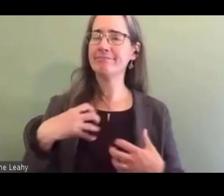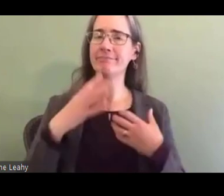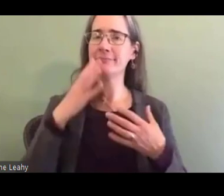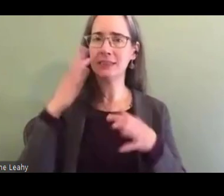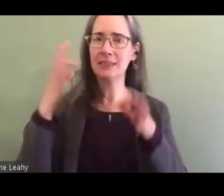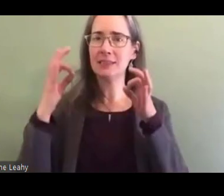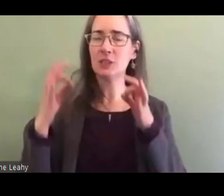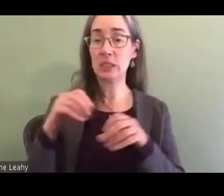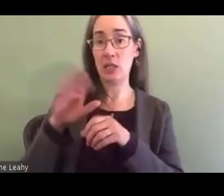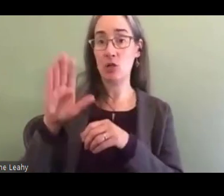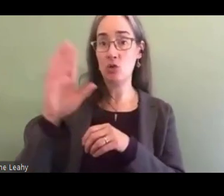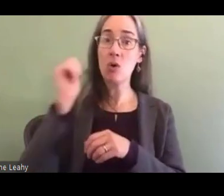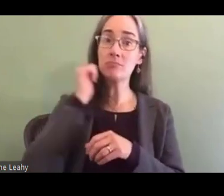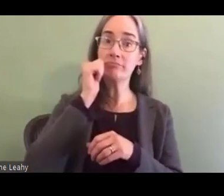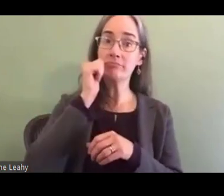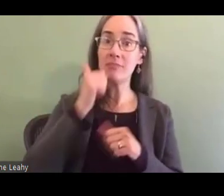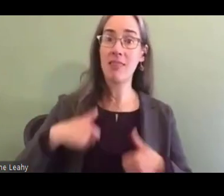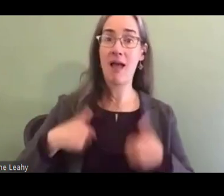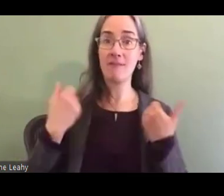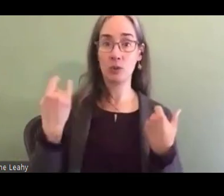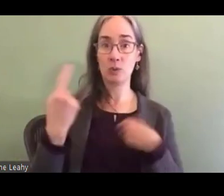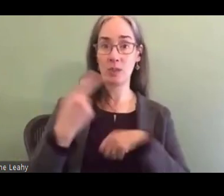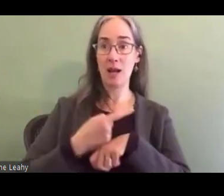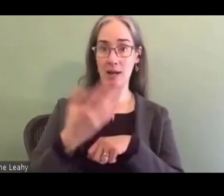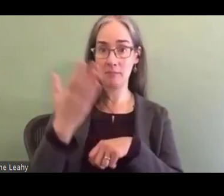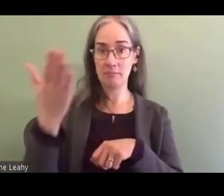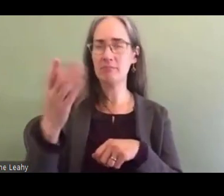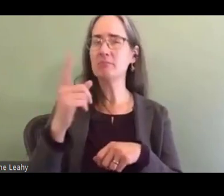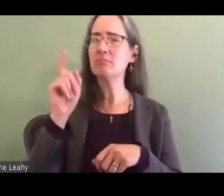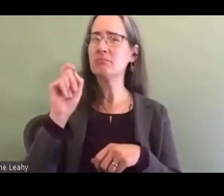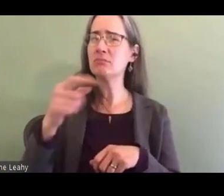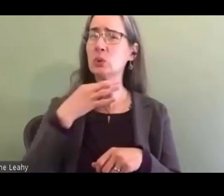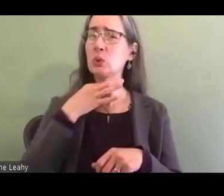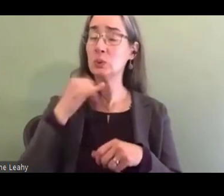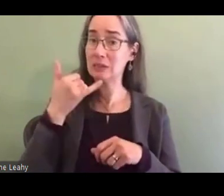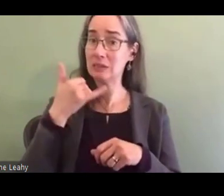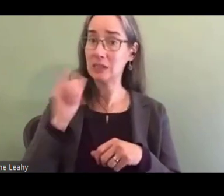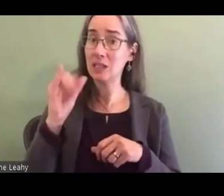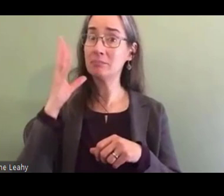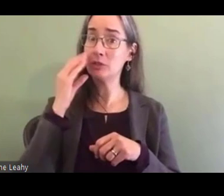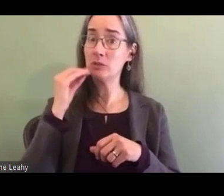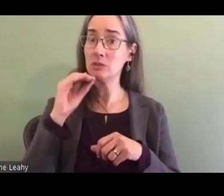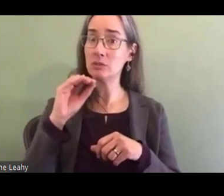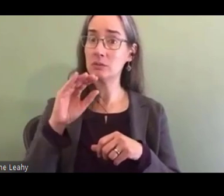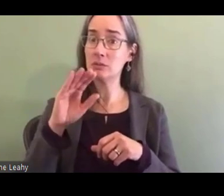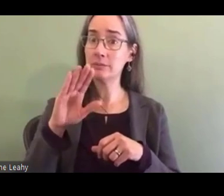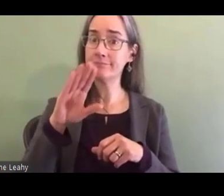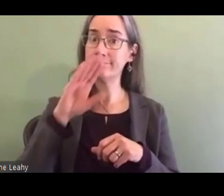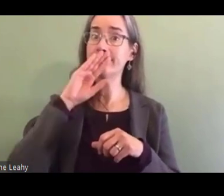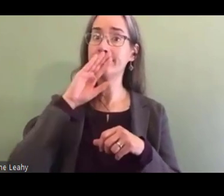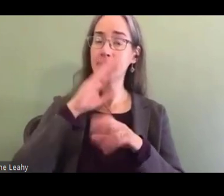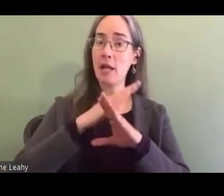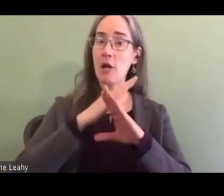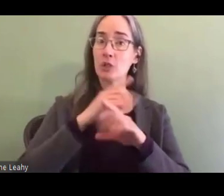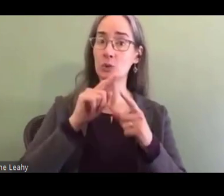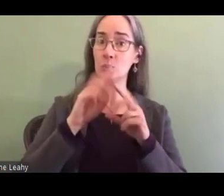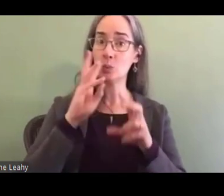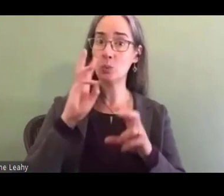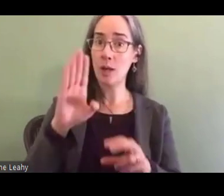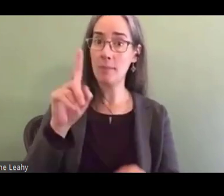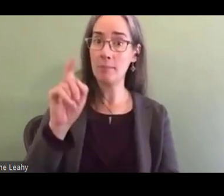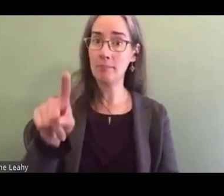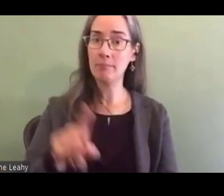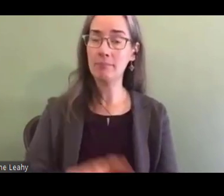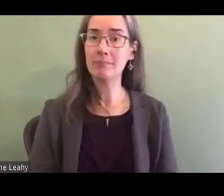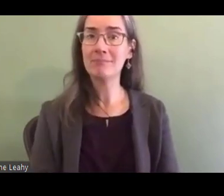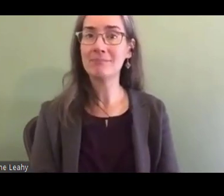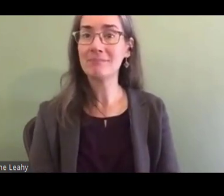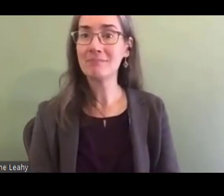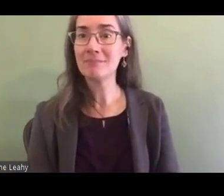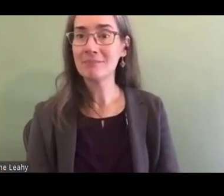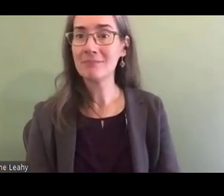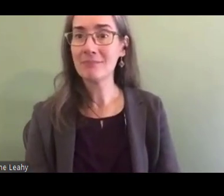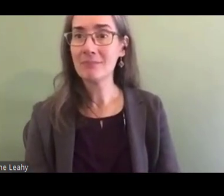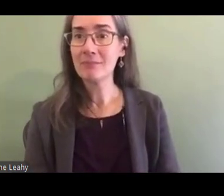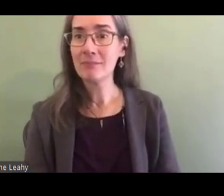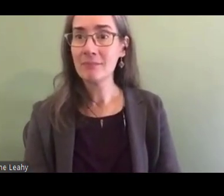In your daily life today, are you still experiencing barriers to the Web?